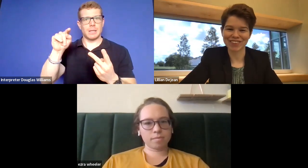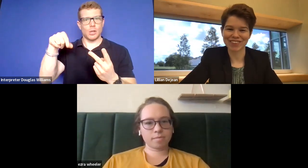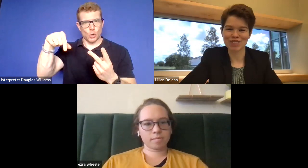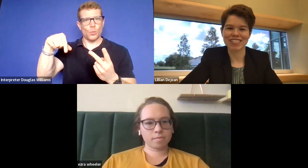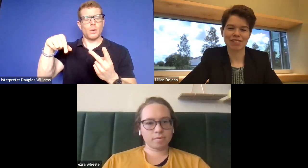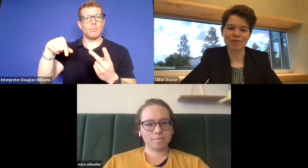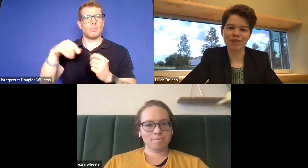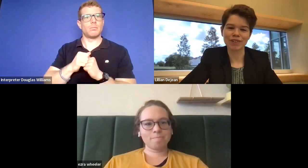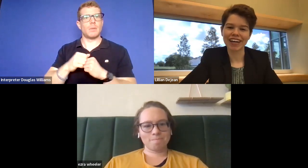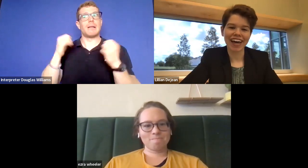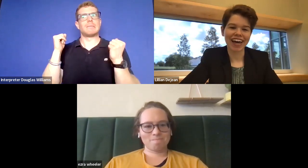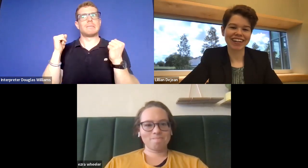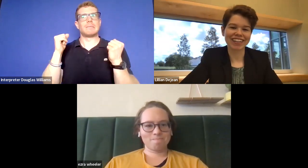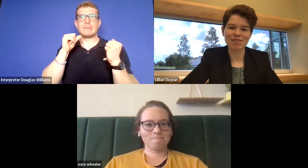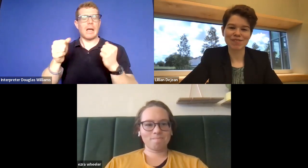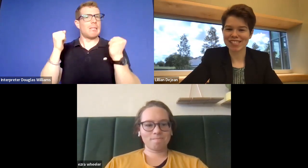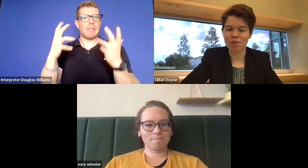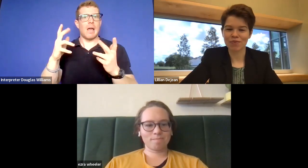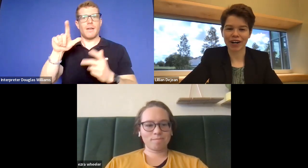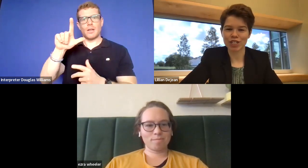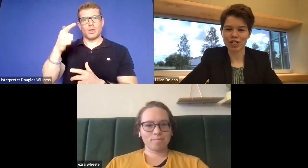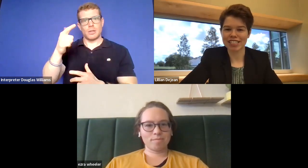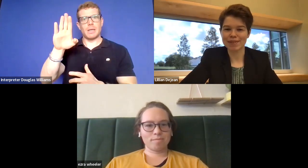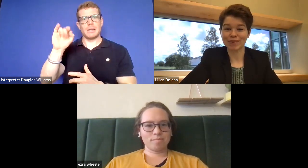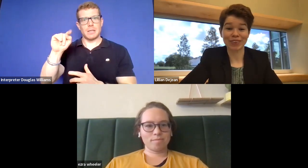lot of LGBT people, and in spaces meant for Lgbtq.